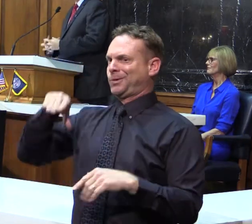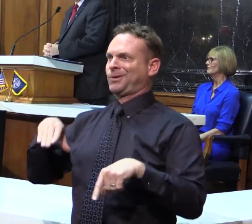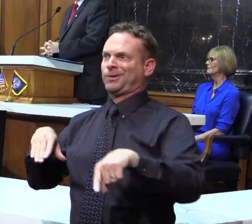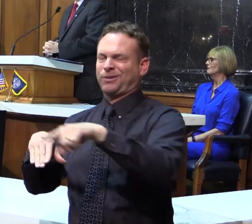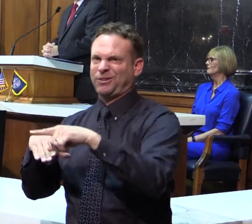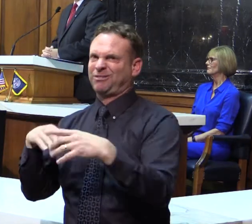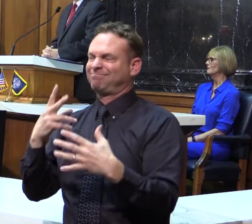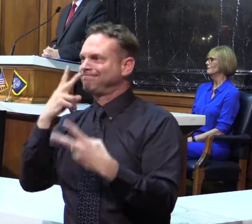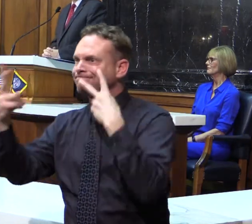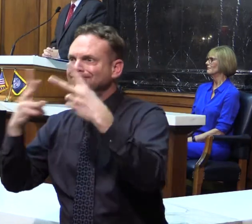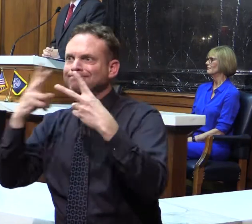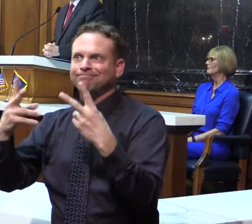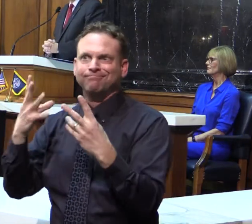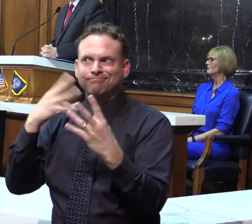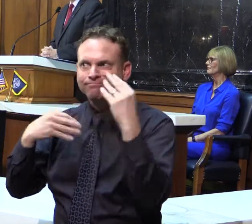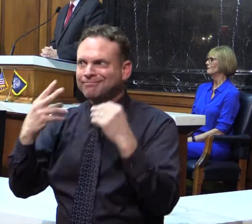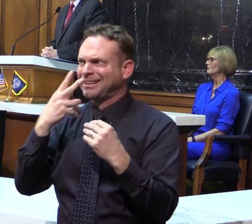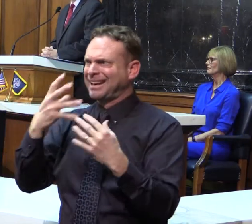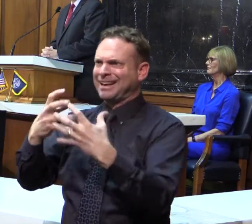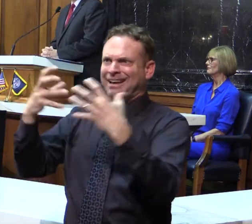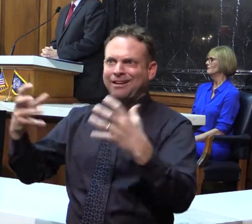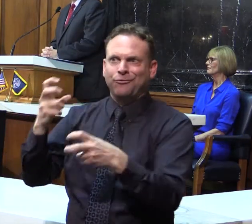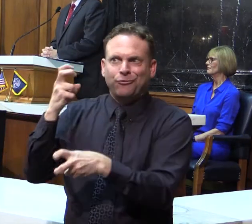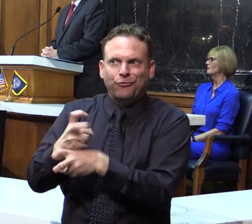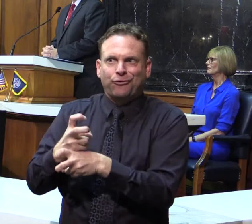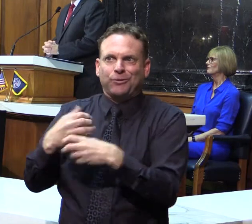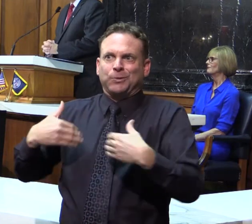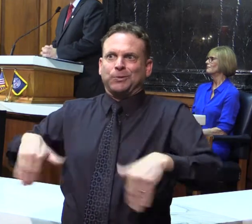protect the most vulnerable among us.